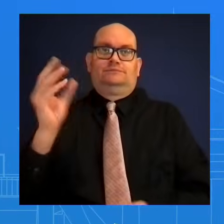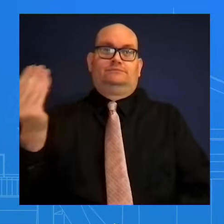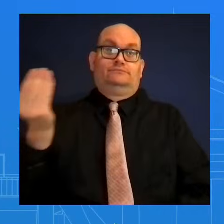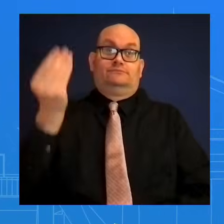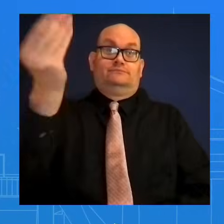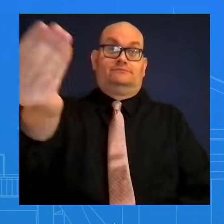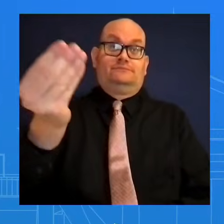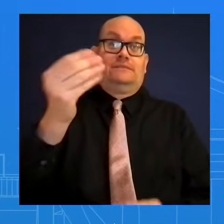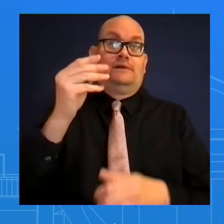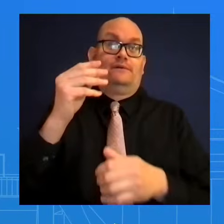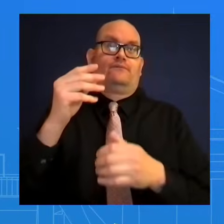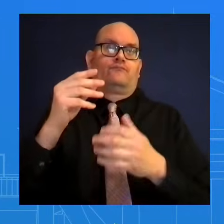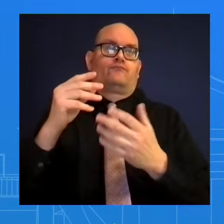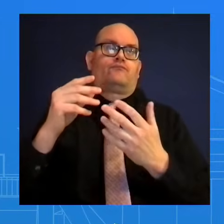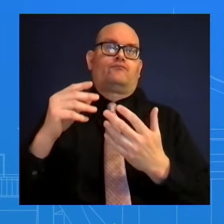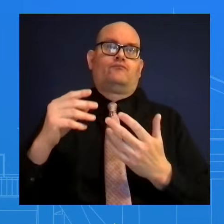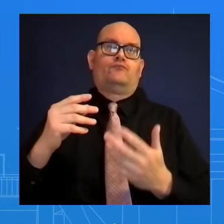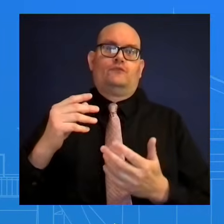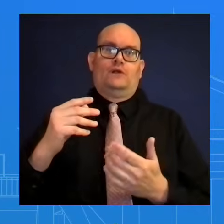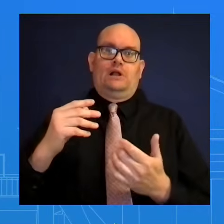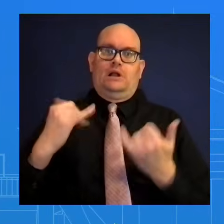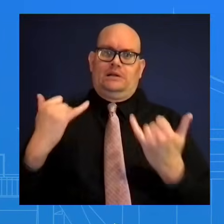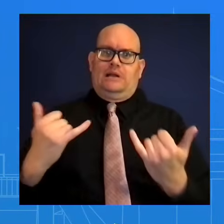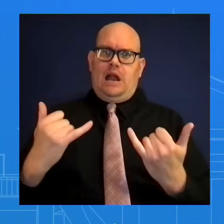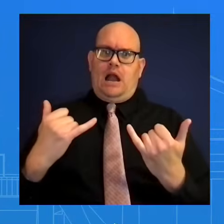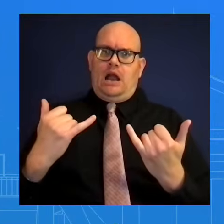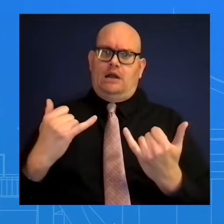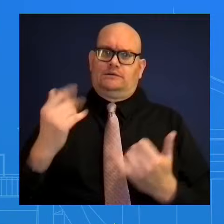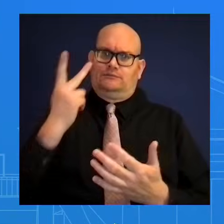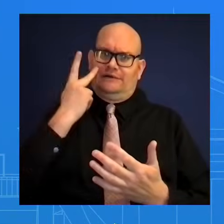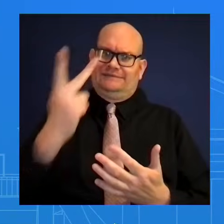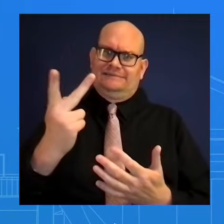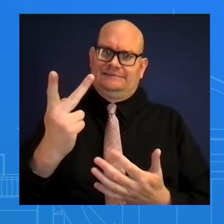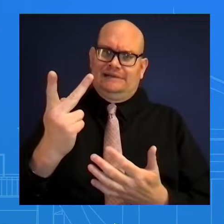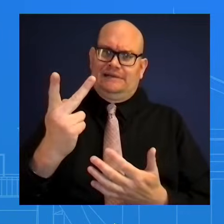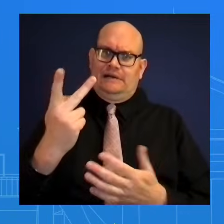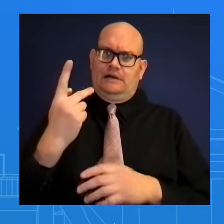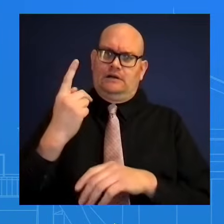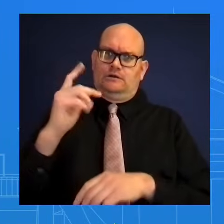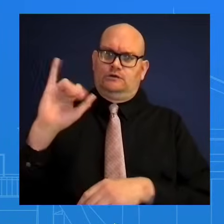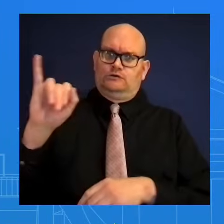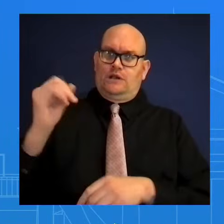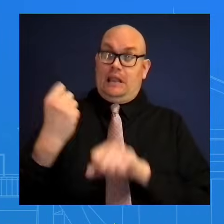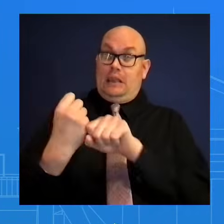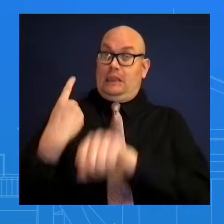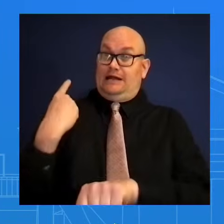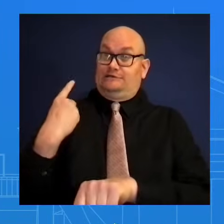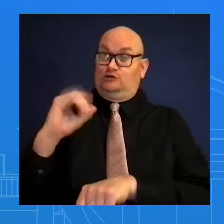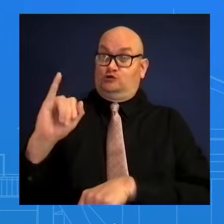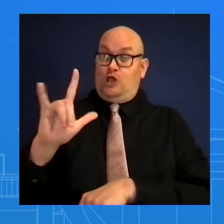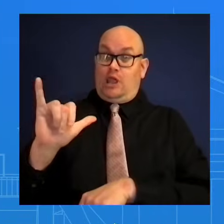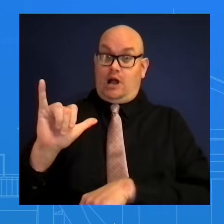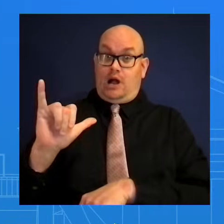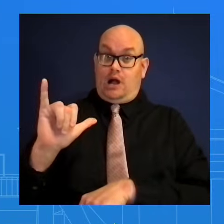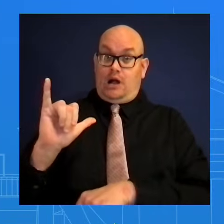for it to be done away with. Last July, you said that ending the restrictions were a -- was a priority, yet they remain.